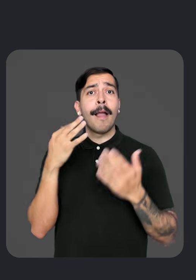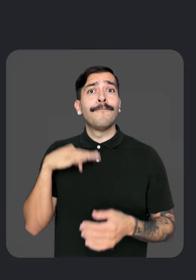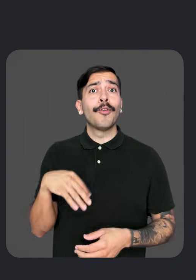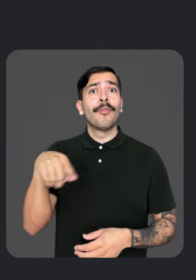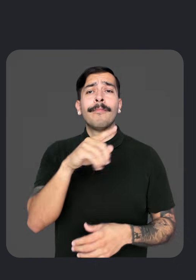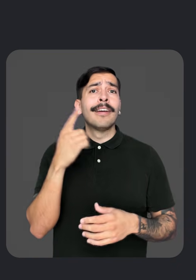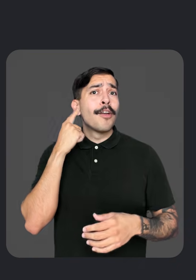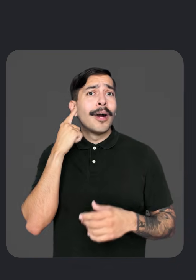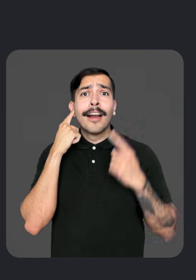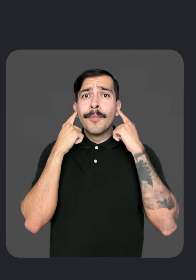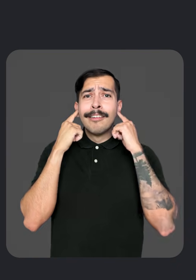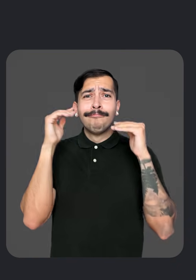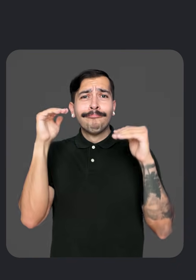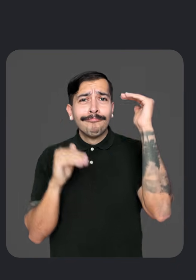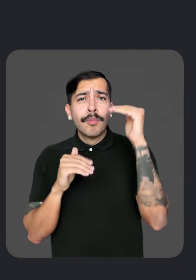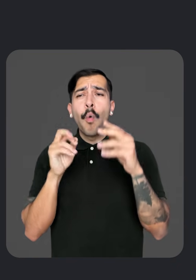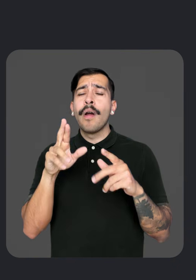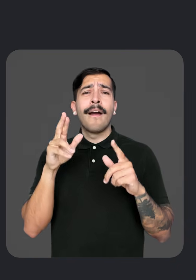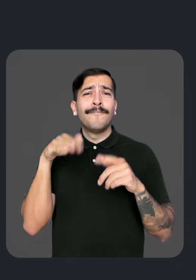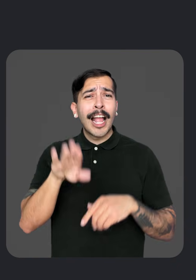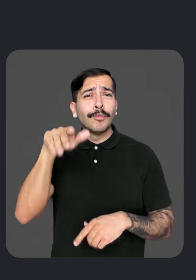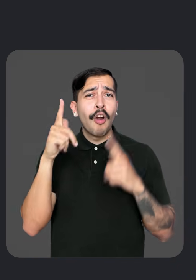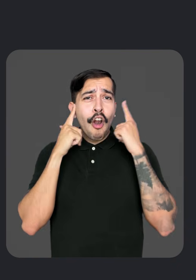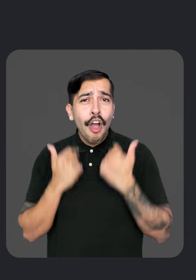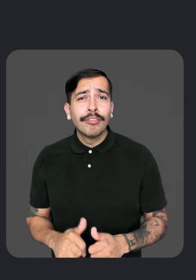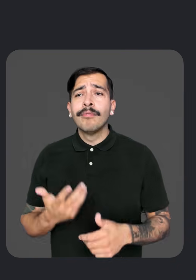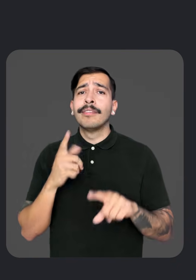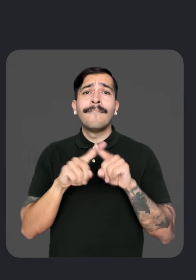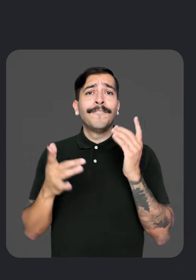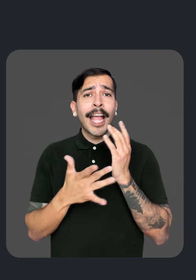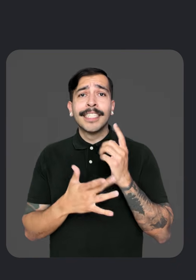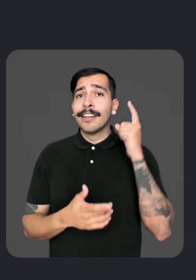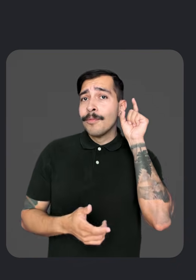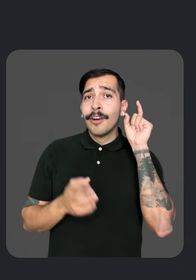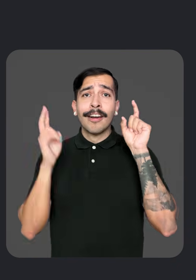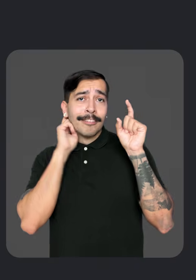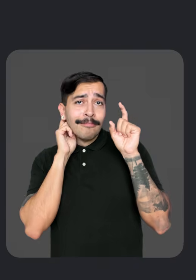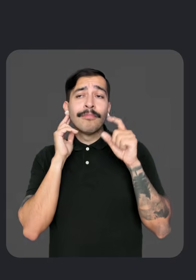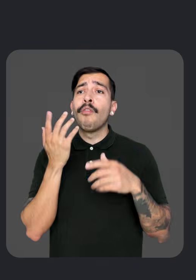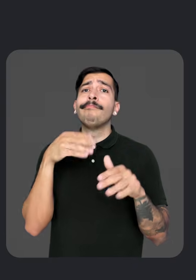This could be helpful for people who have unequal or fluctuating hearing loss, different devices in each ear,